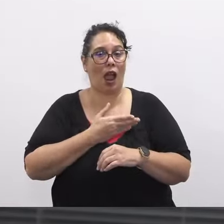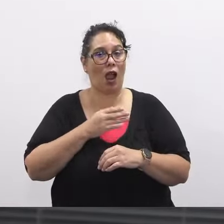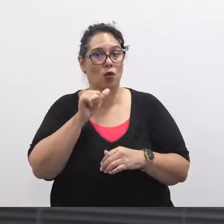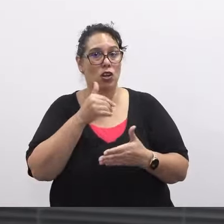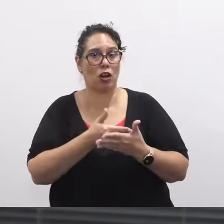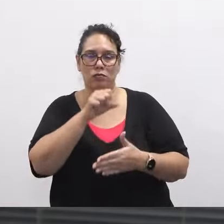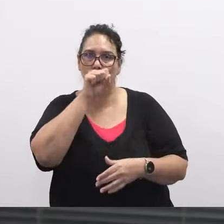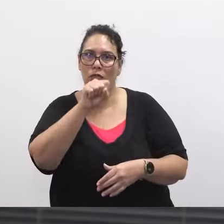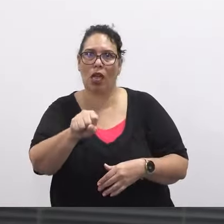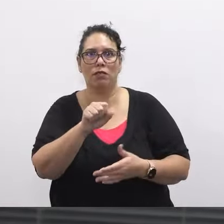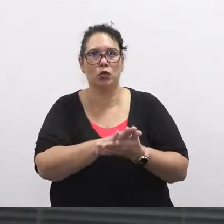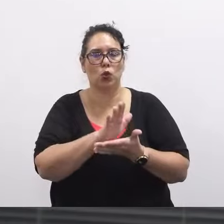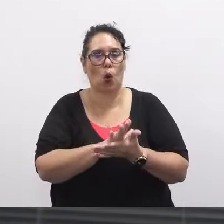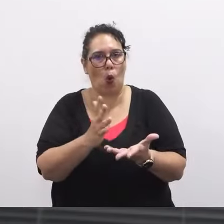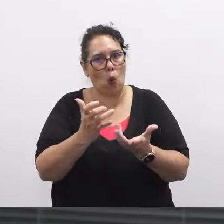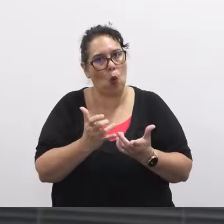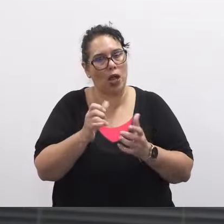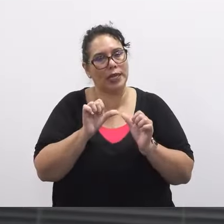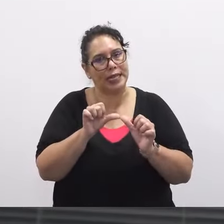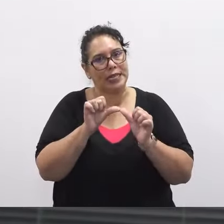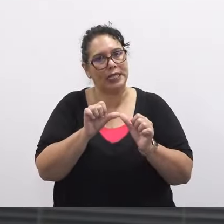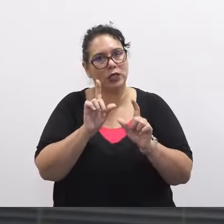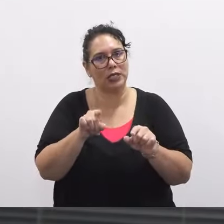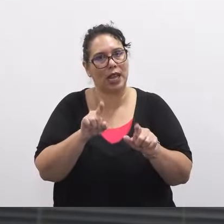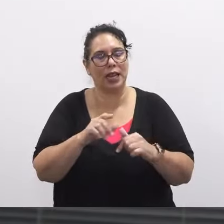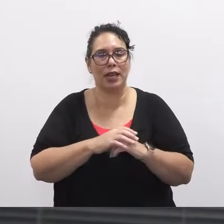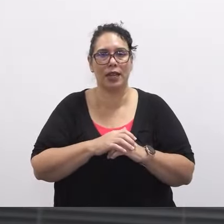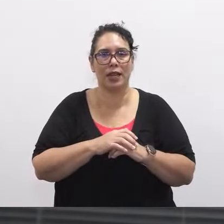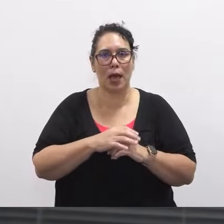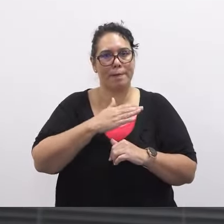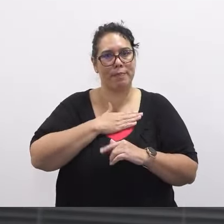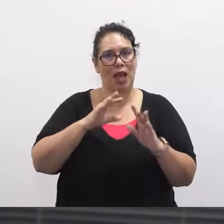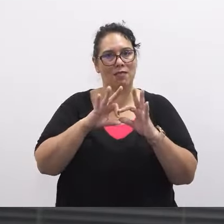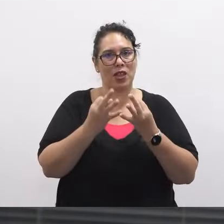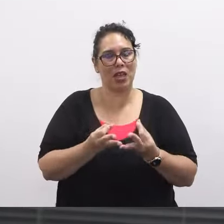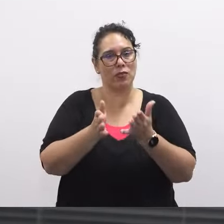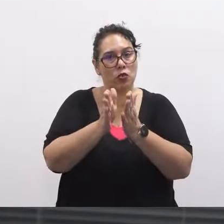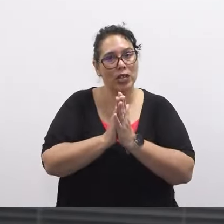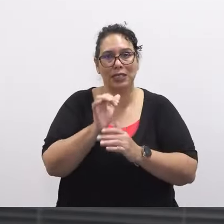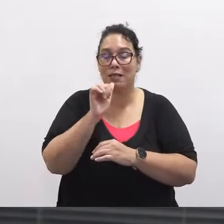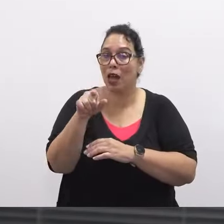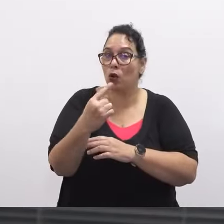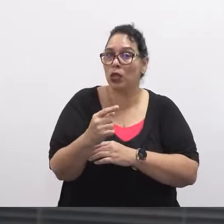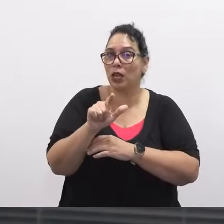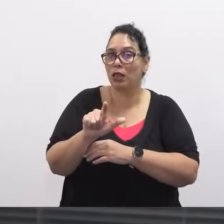and want to be able to continue to attend it. My family requests, not only that the Long Beach Unified School District